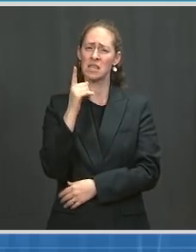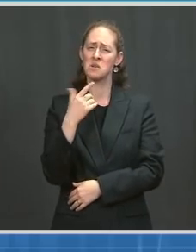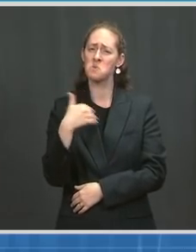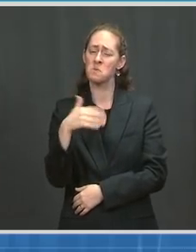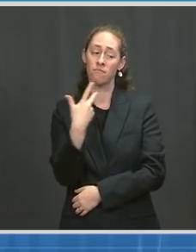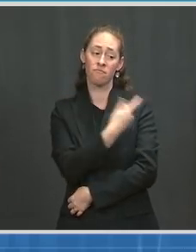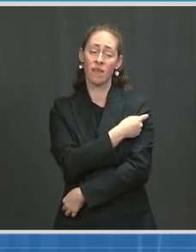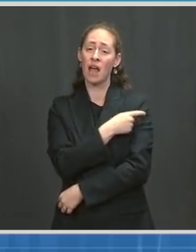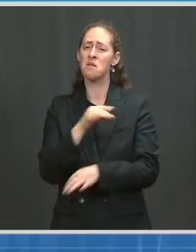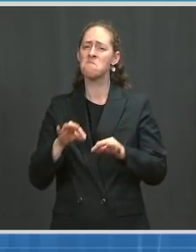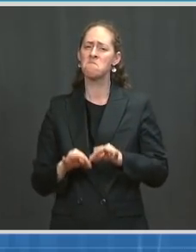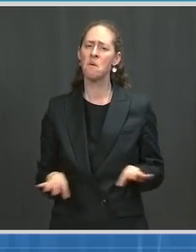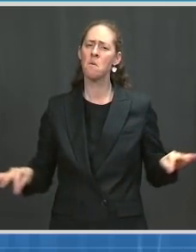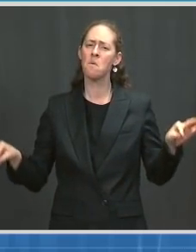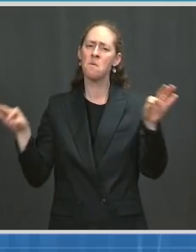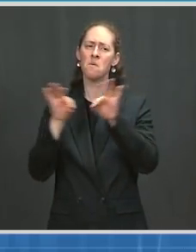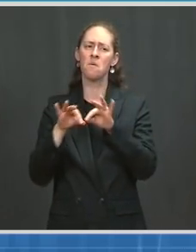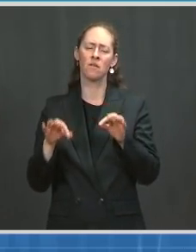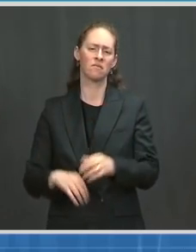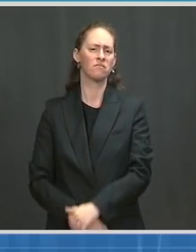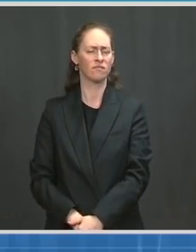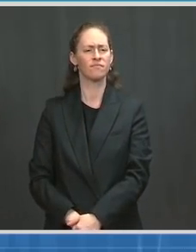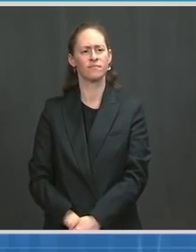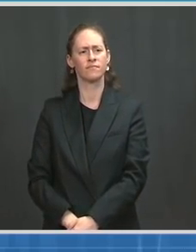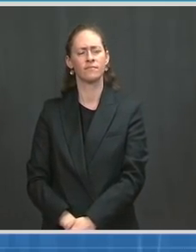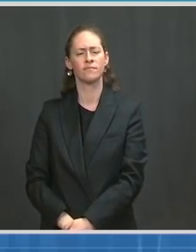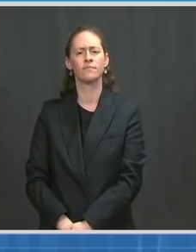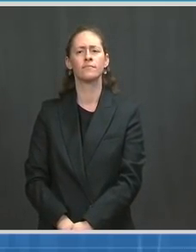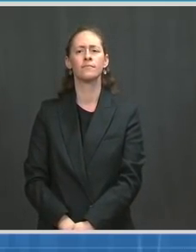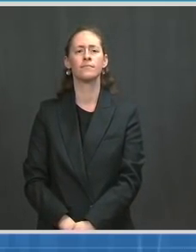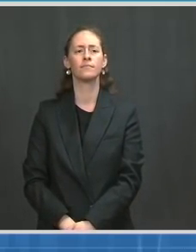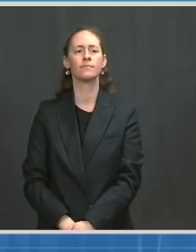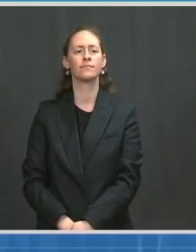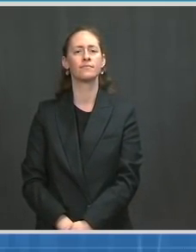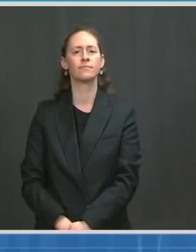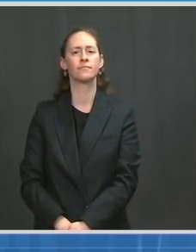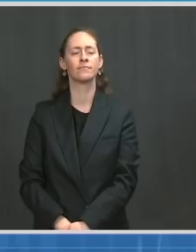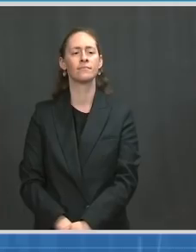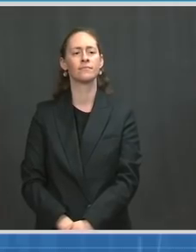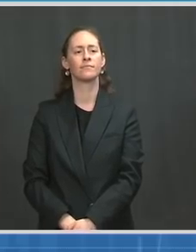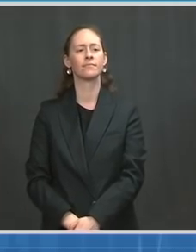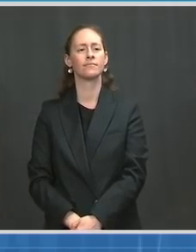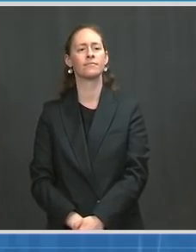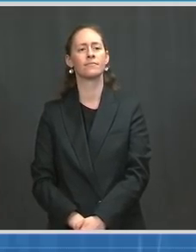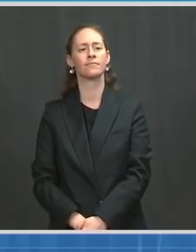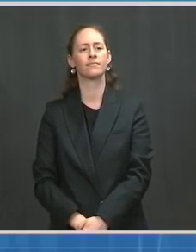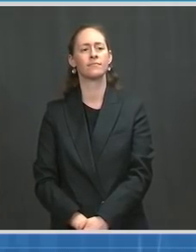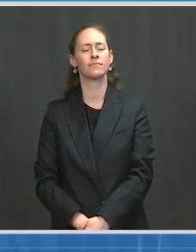cases of COVID-19, serious illness, and loss of life are all down dramatically